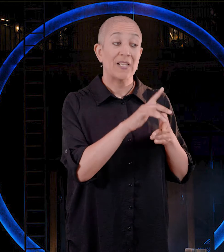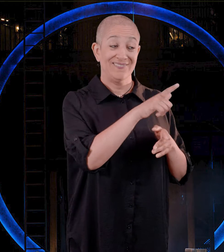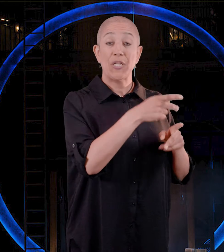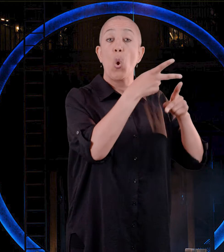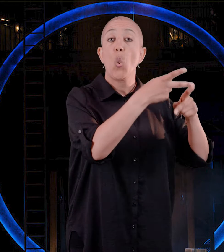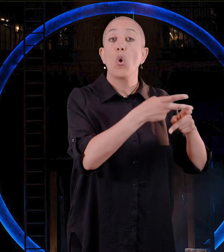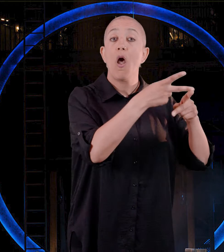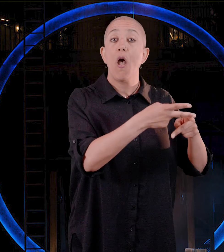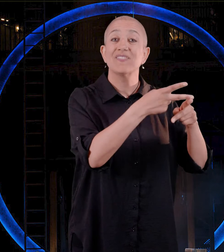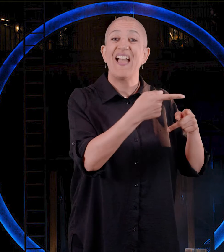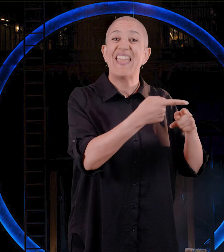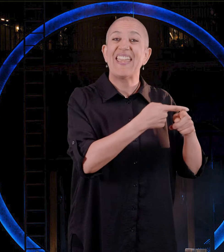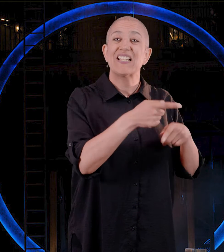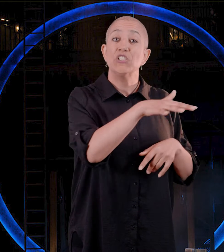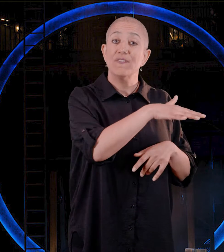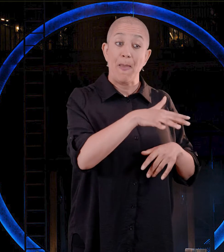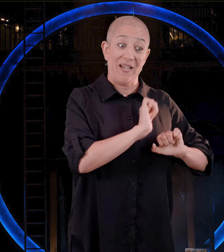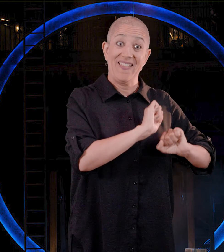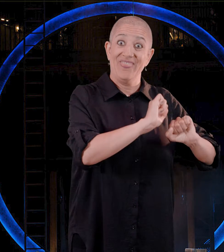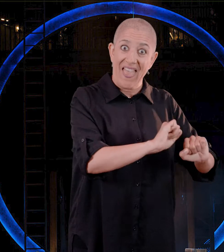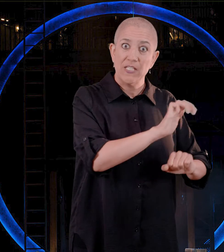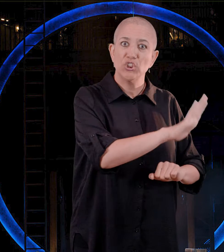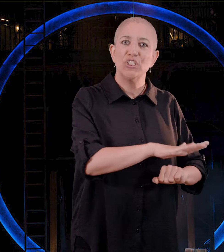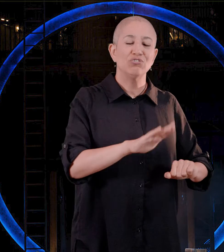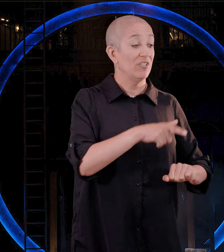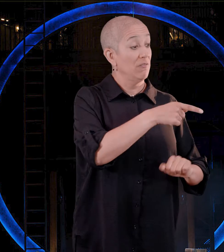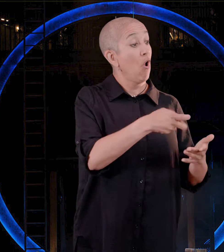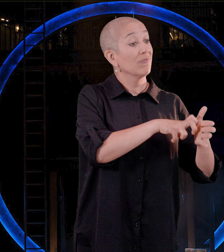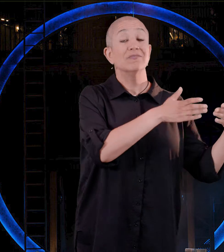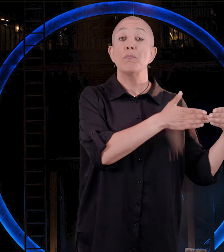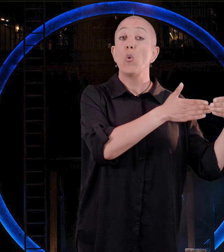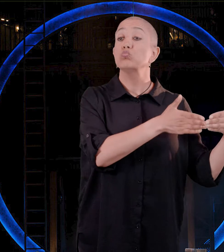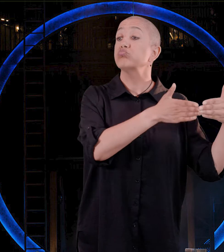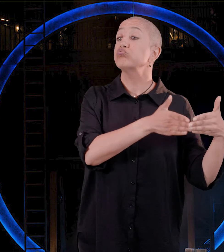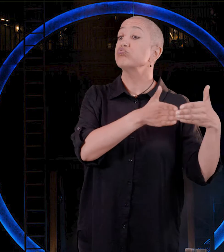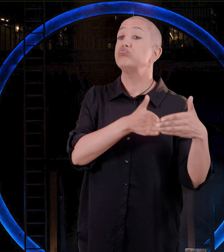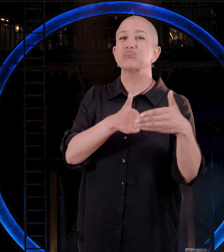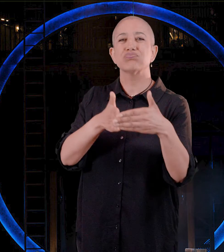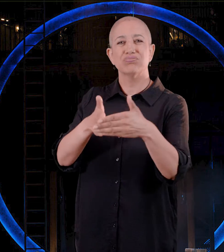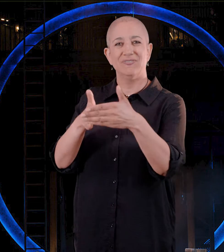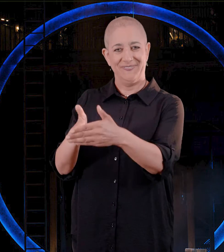looking after the children of an English family on the voyage.